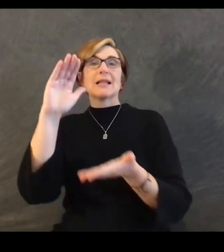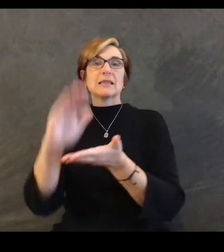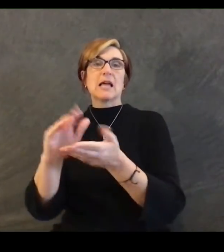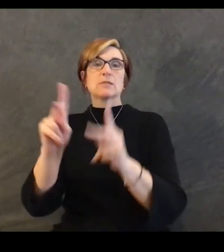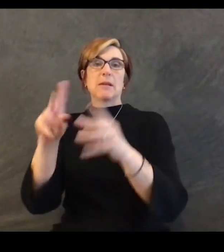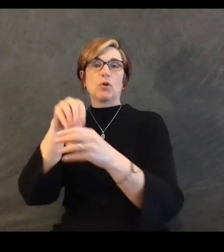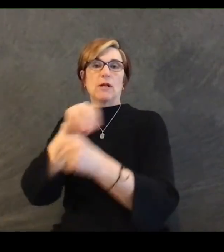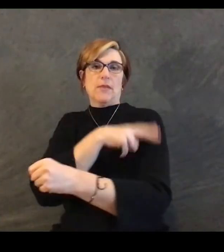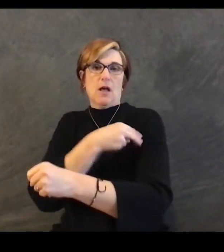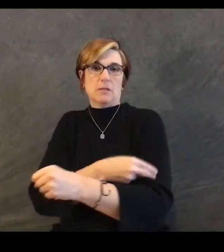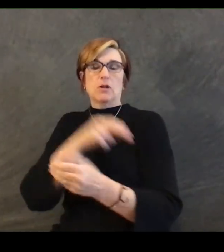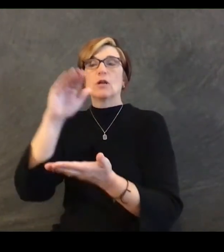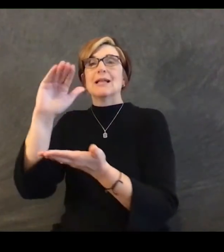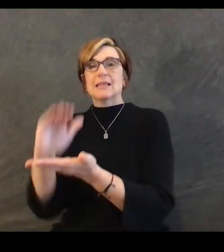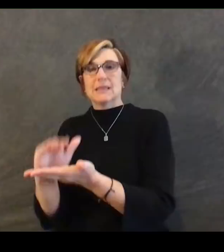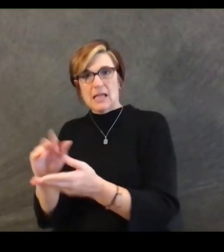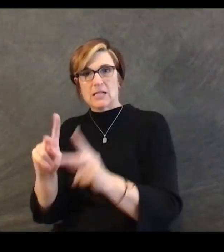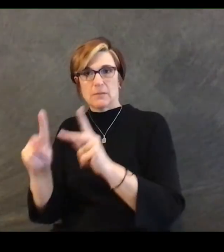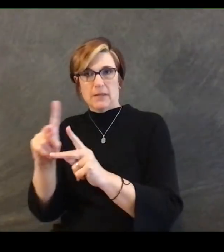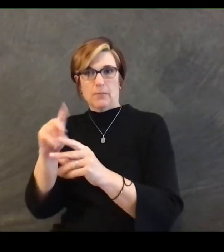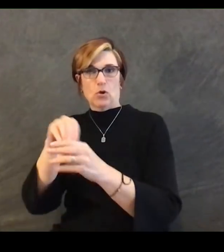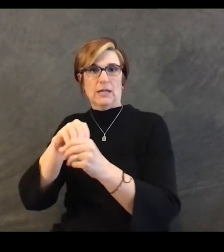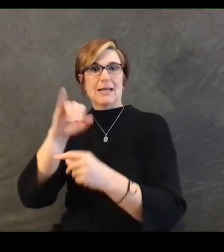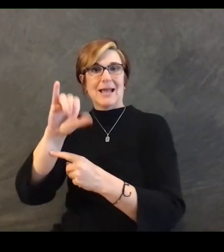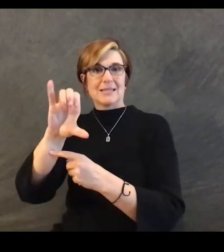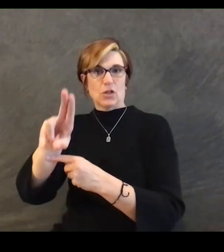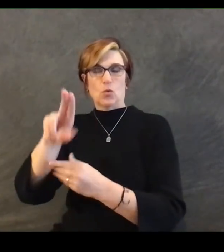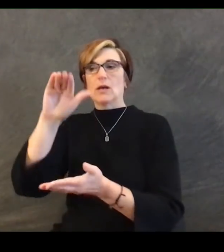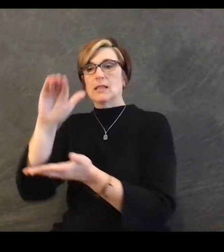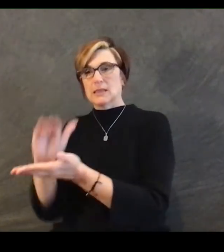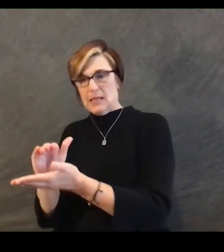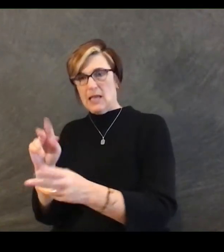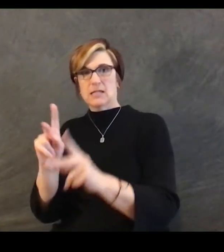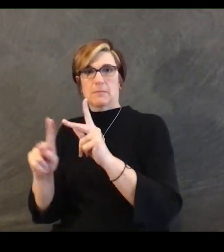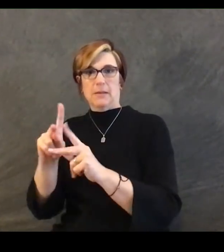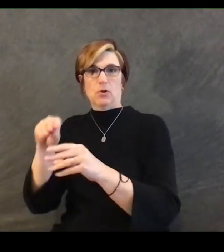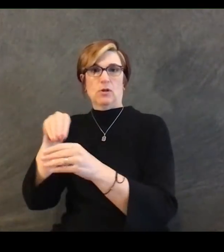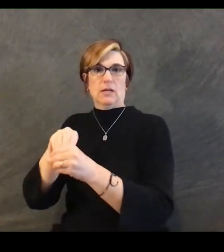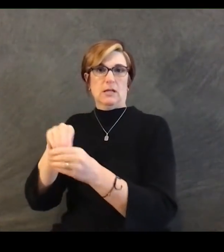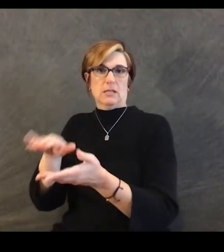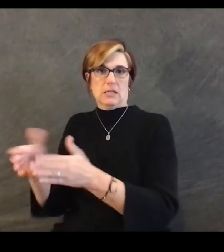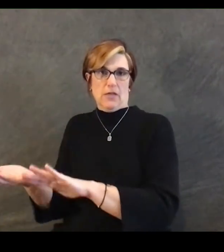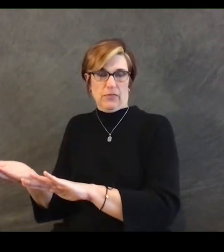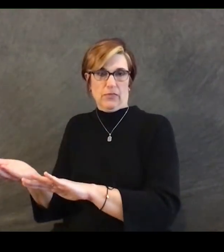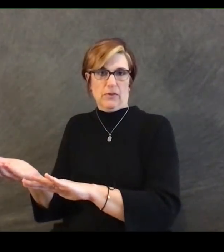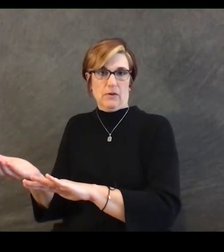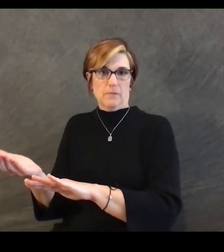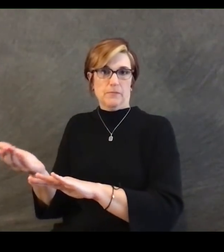less deaths the deaths and the intensive care and the hospitalization always